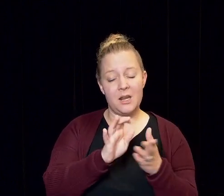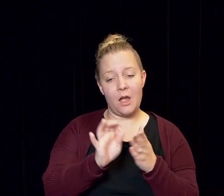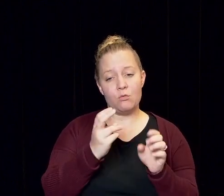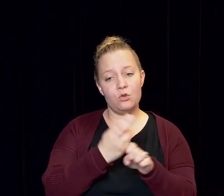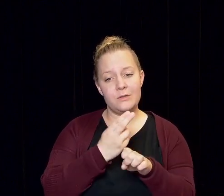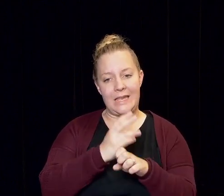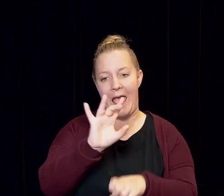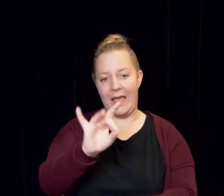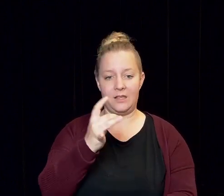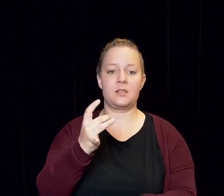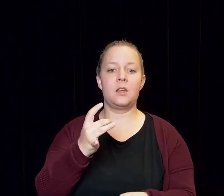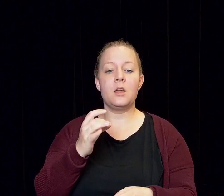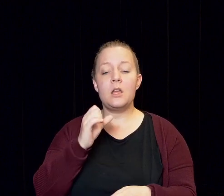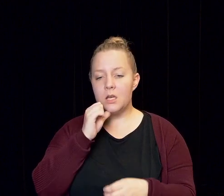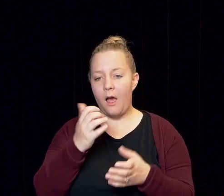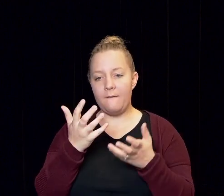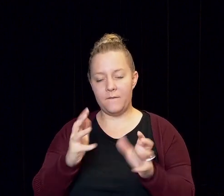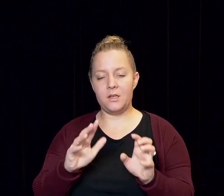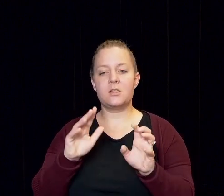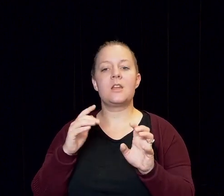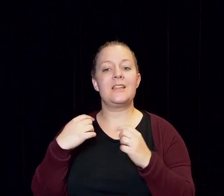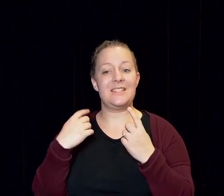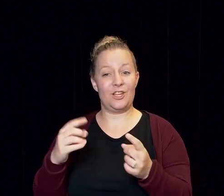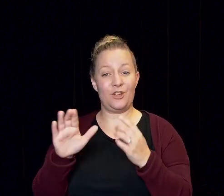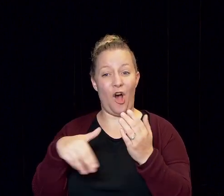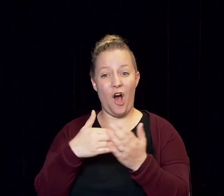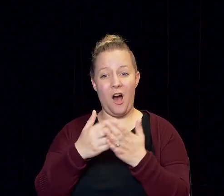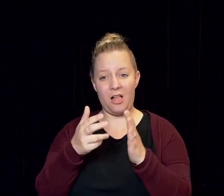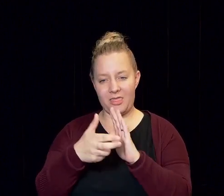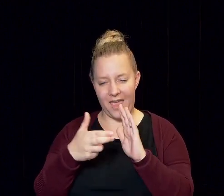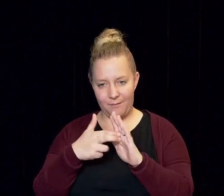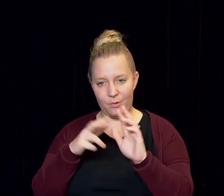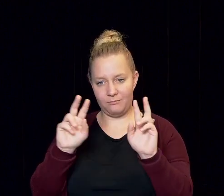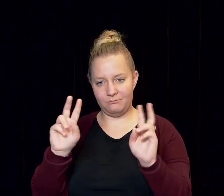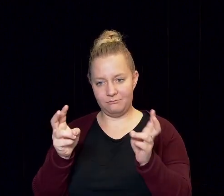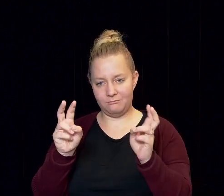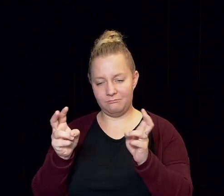until you have everything labeled. So, this is going to be pool costs I'm going to call